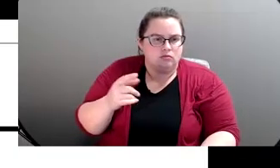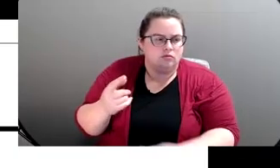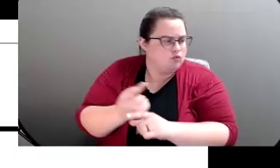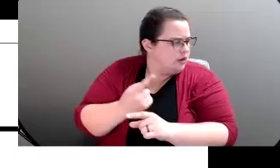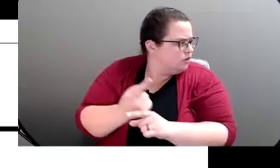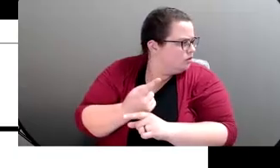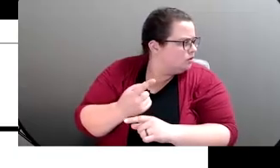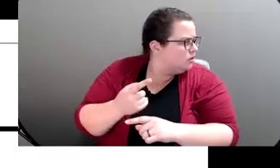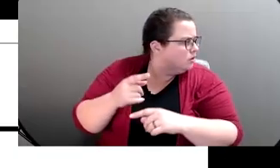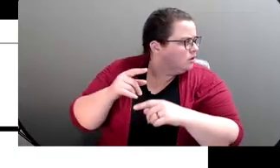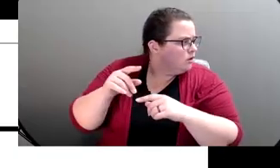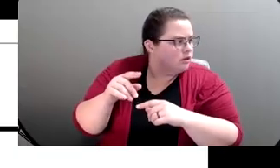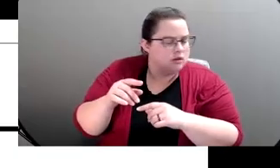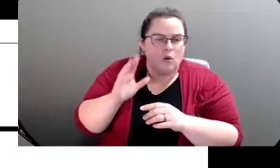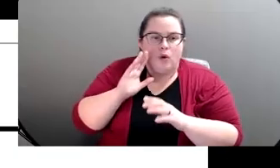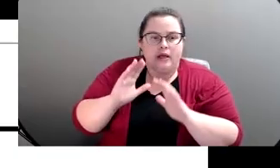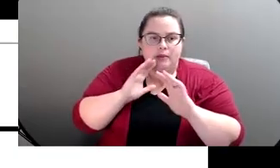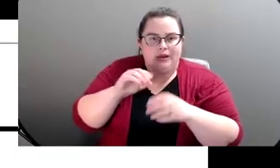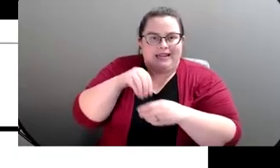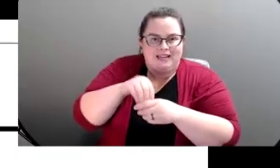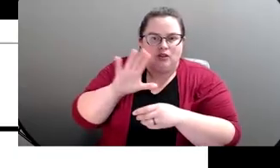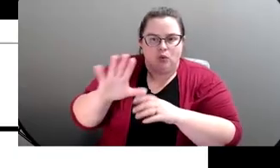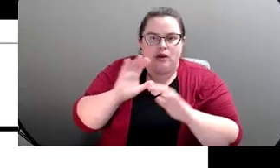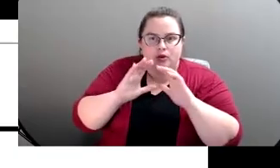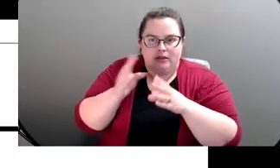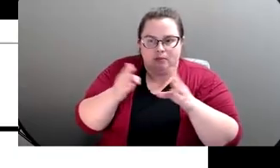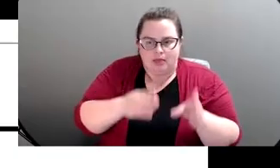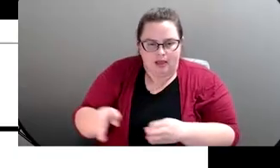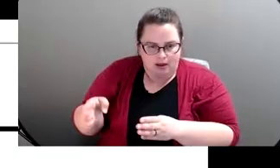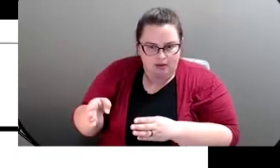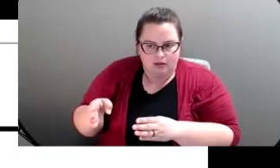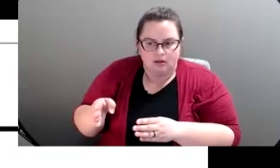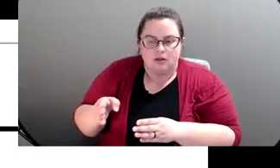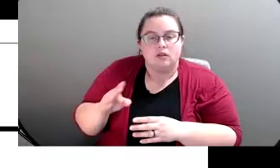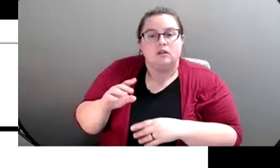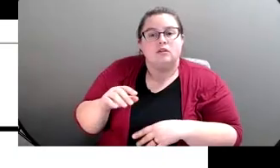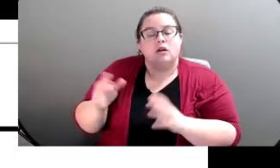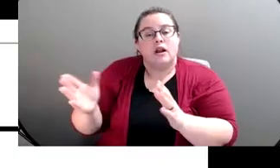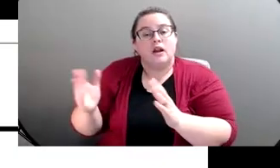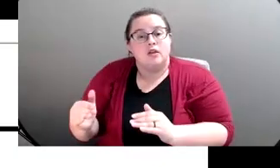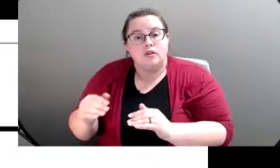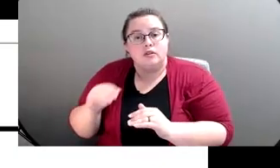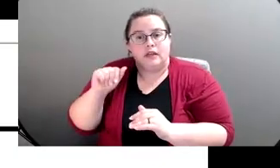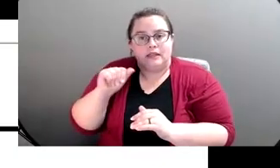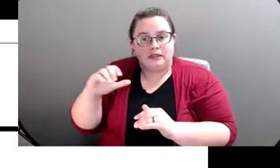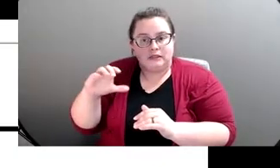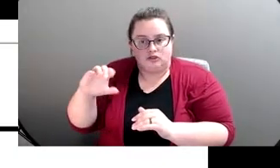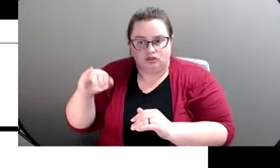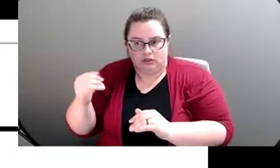And then that will be communicated in your communication plan. You know, another thing that the ACCJC rubric focuses on